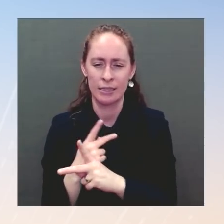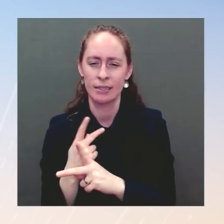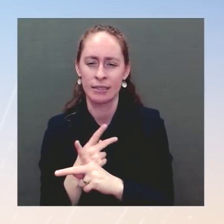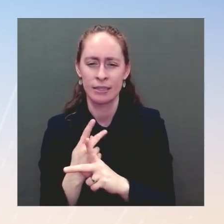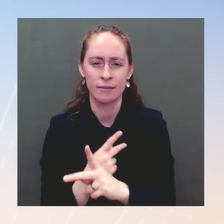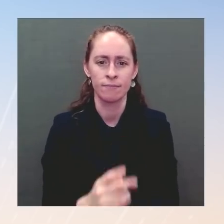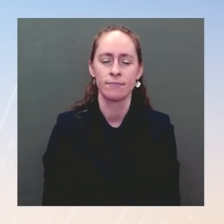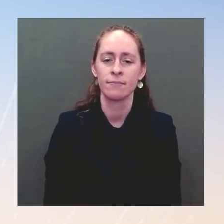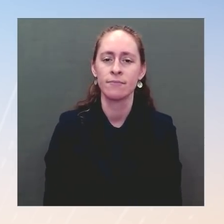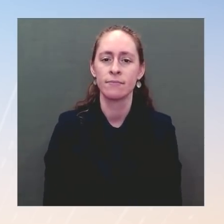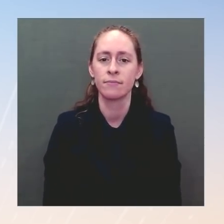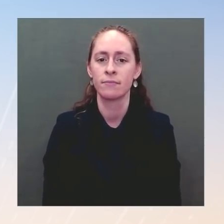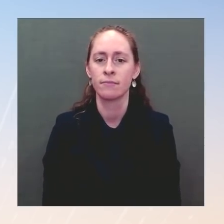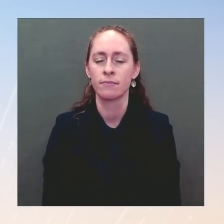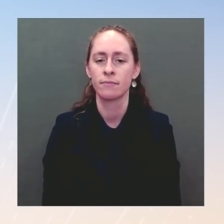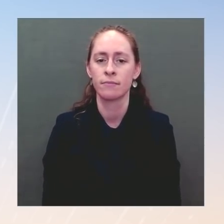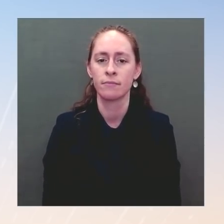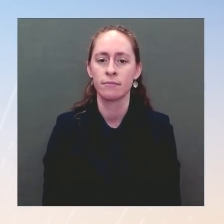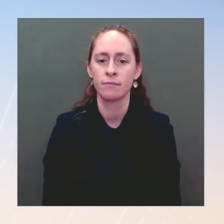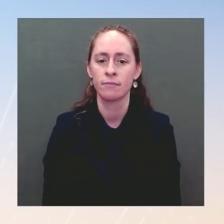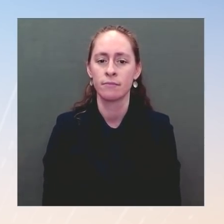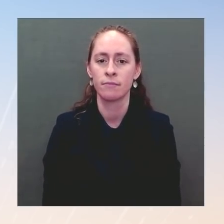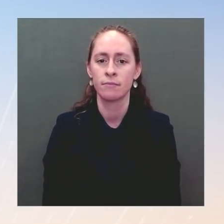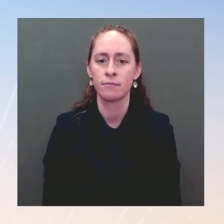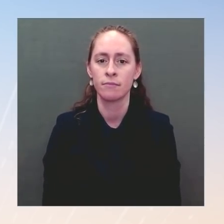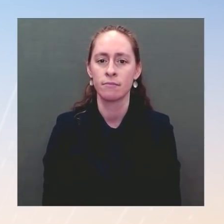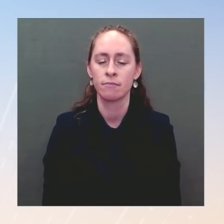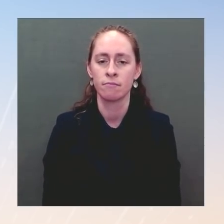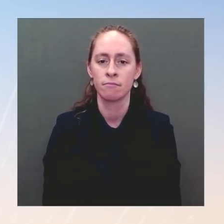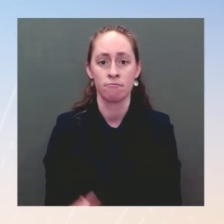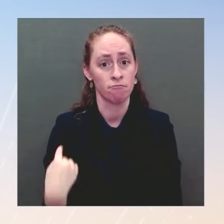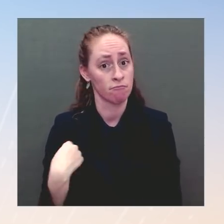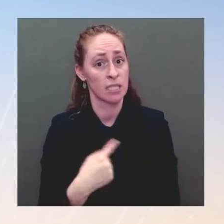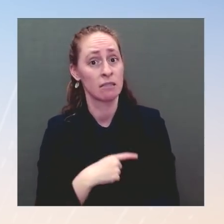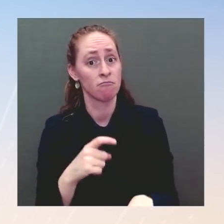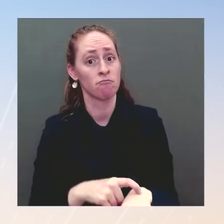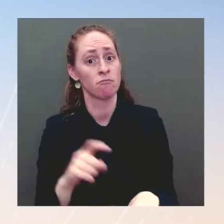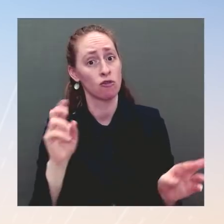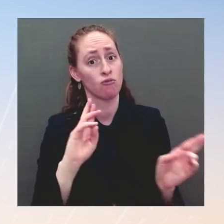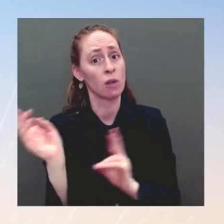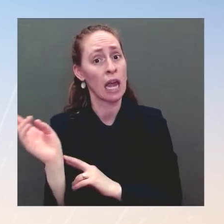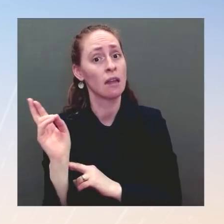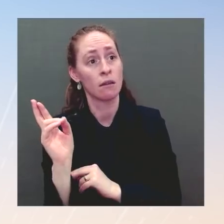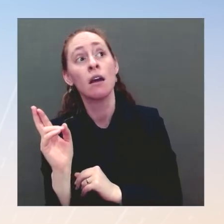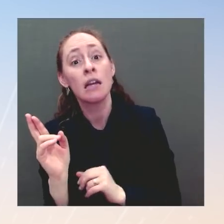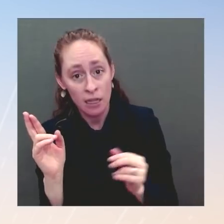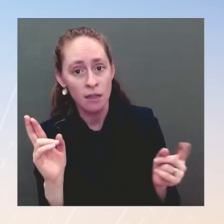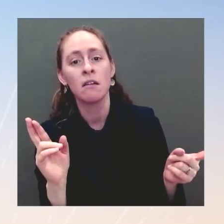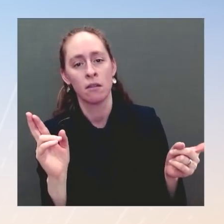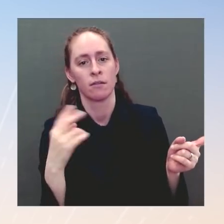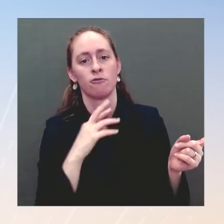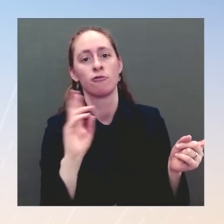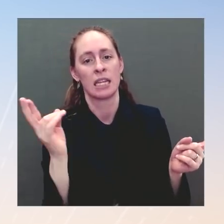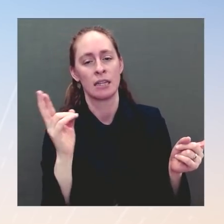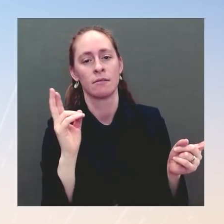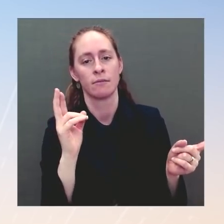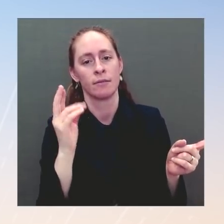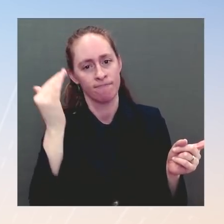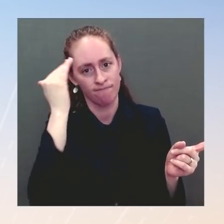for there to be major humanitarian -- continued humanitarian needs on the ground. Obviously, those existed -- have existed since back to 2014.